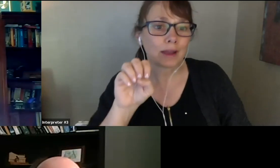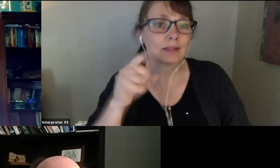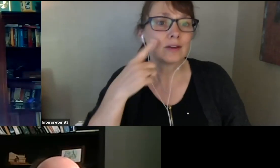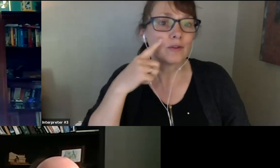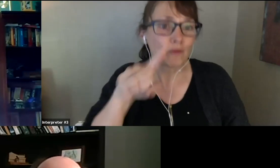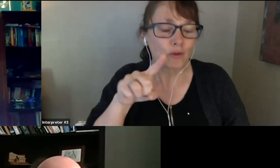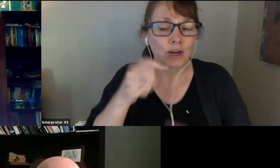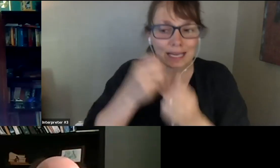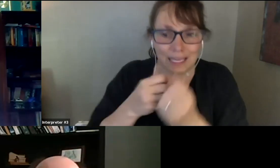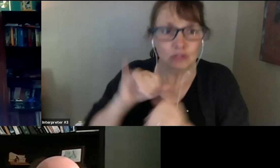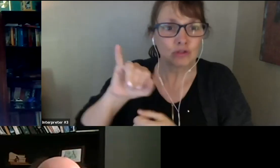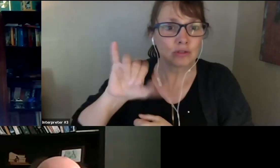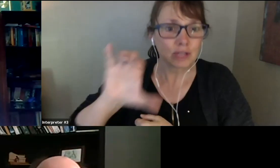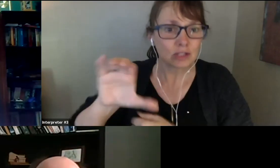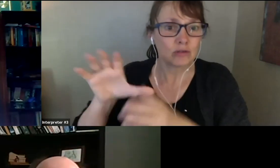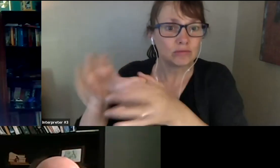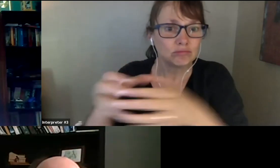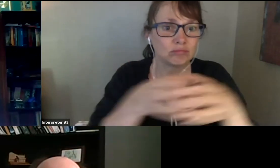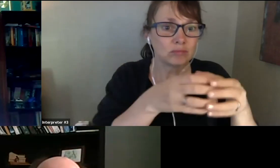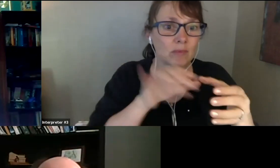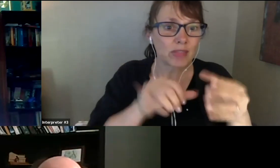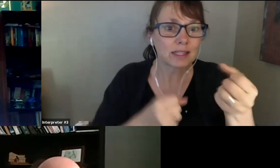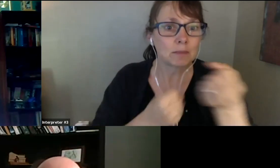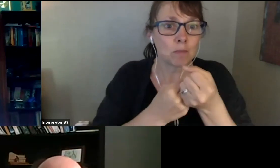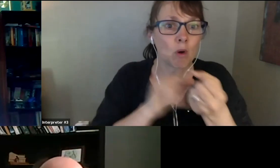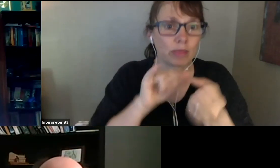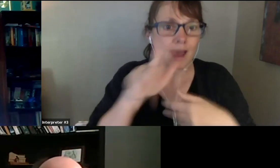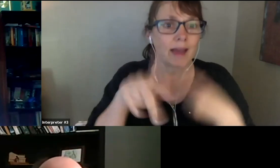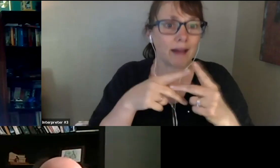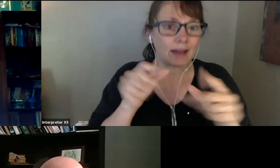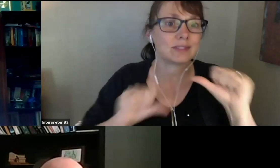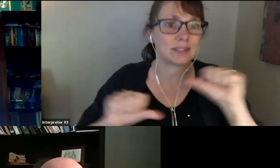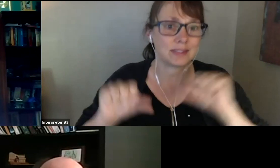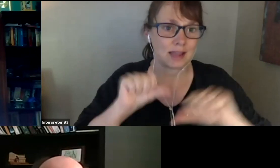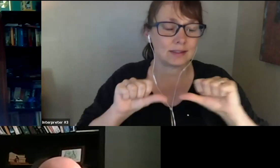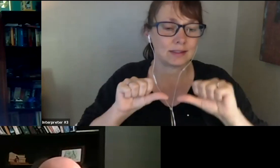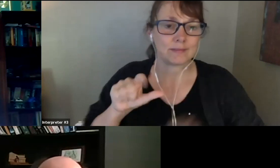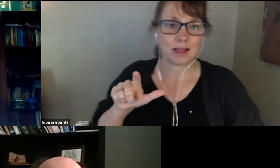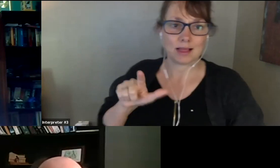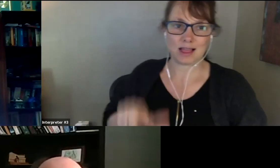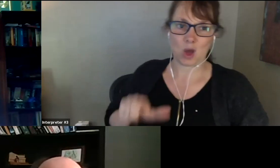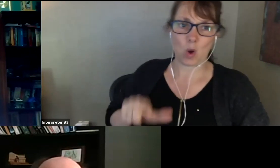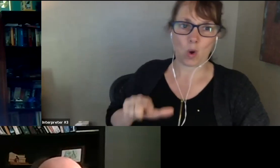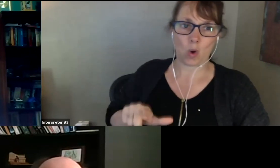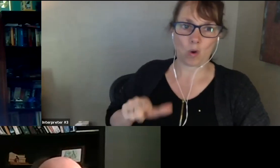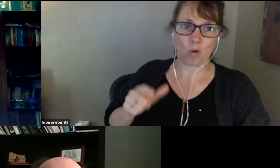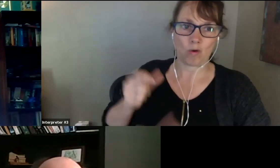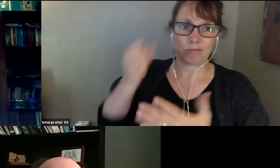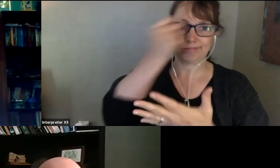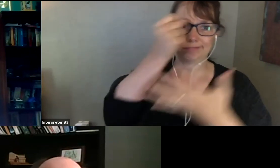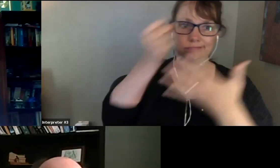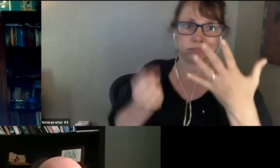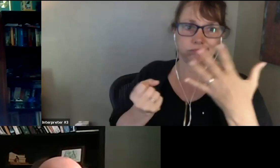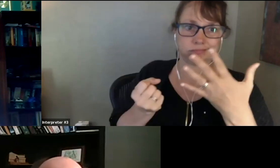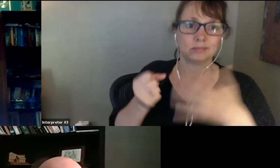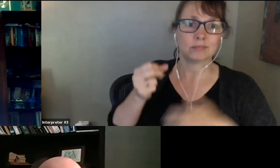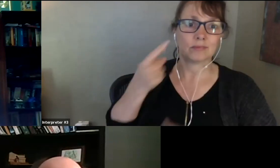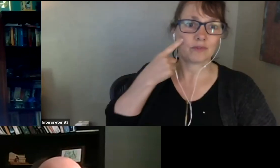that support this kind of science are really low. They’re at the low end of NIH, whereas